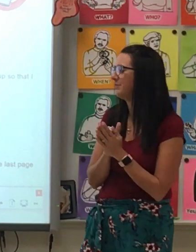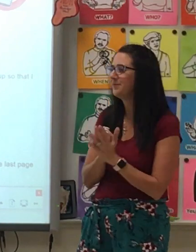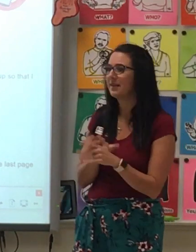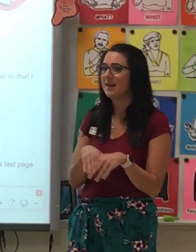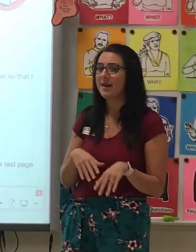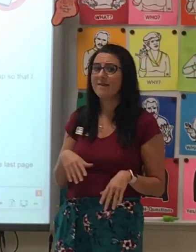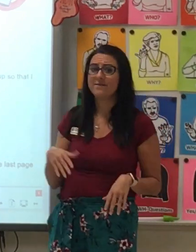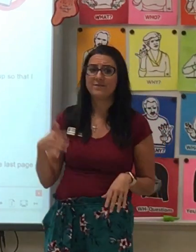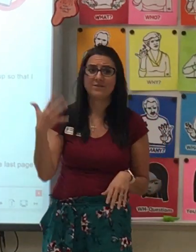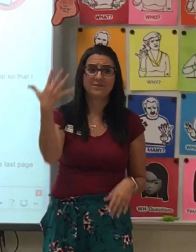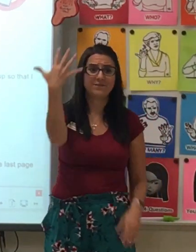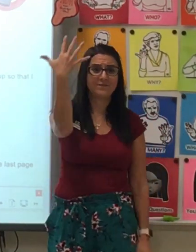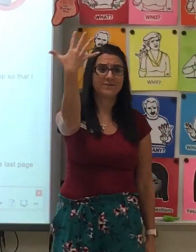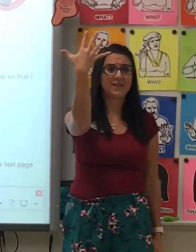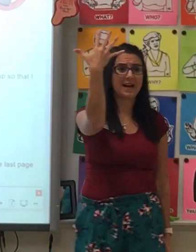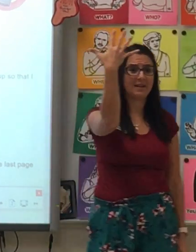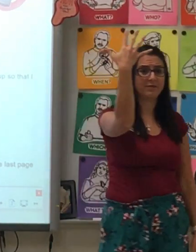ENGLISH ... ENGLISH.... PLEASE